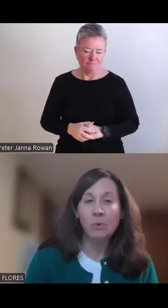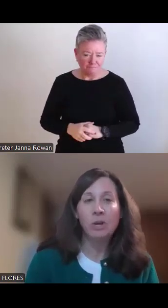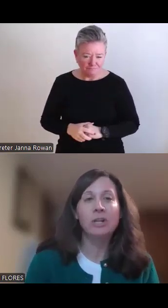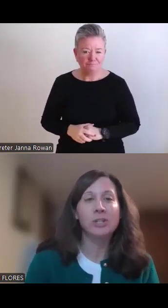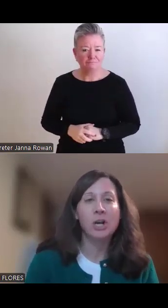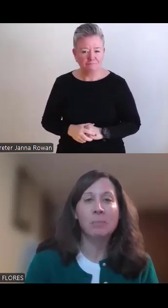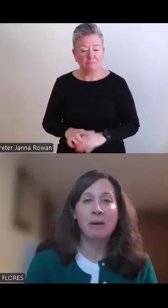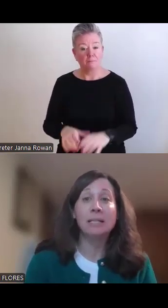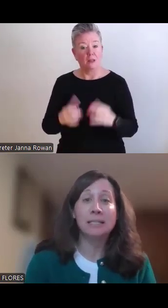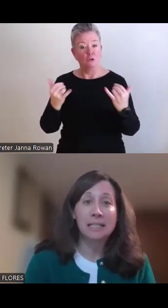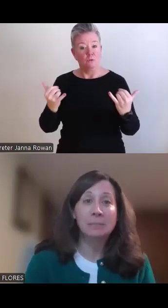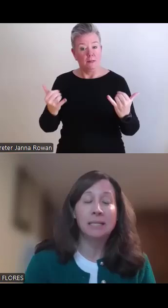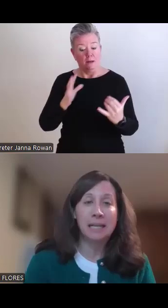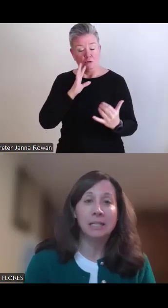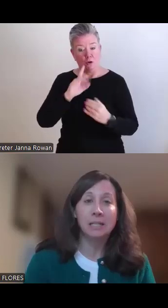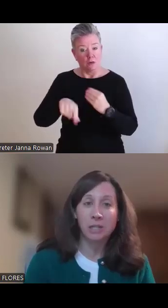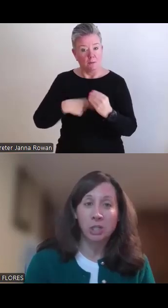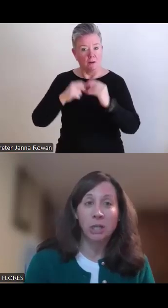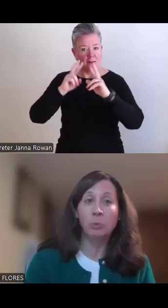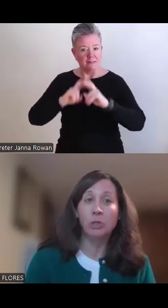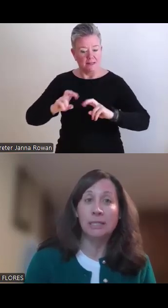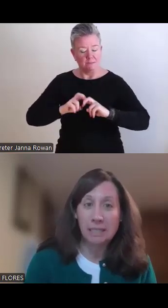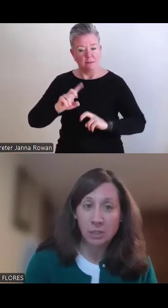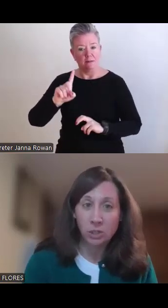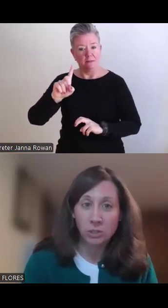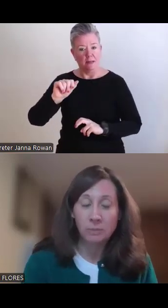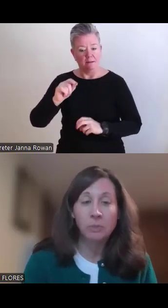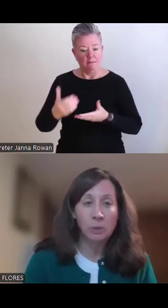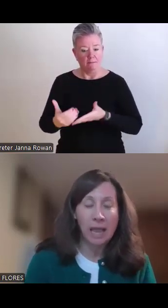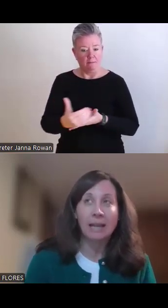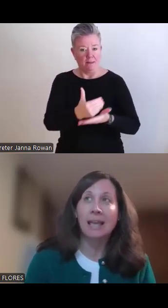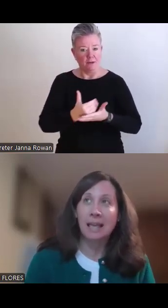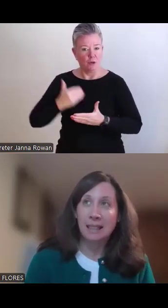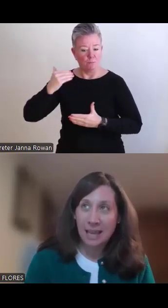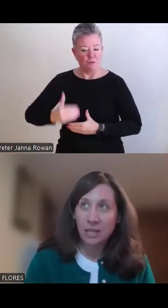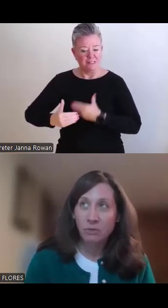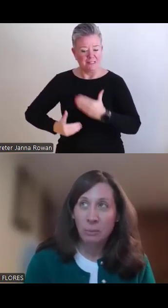we are here to talk about assessment data collection procedures. So again, thank you